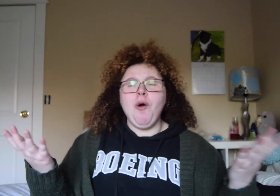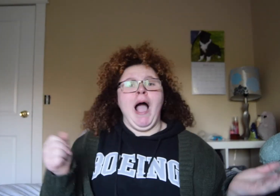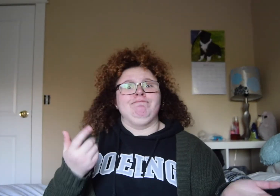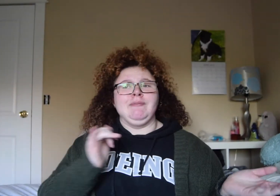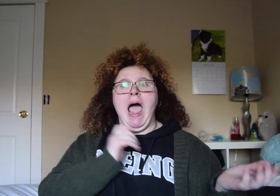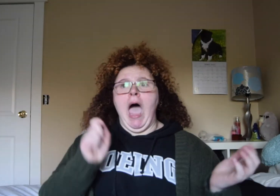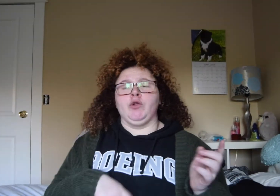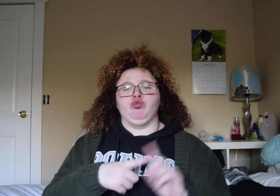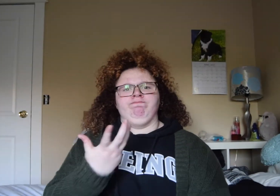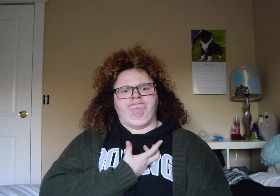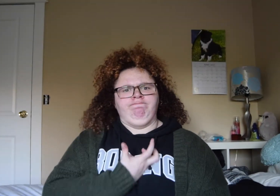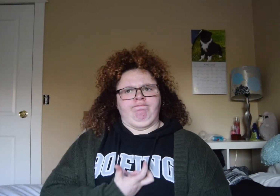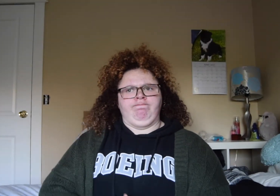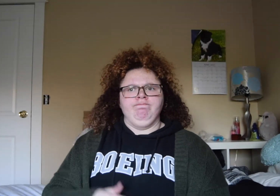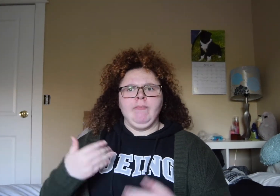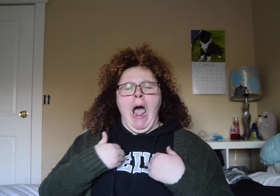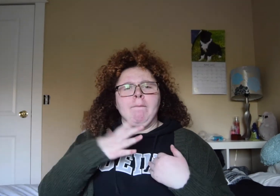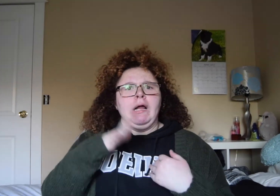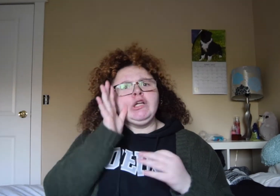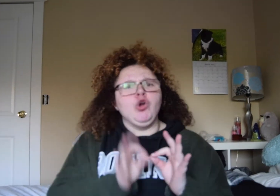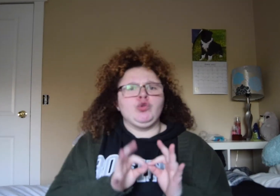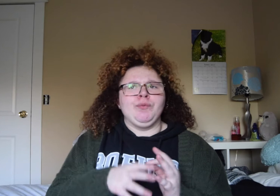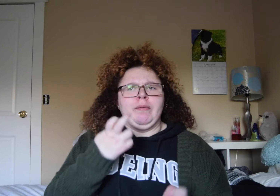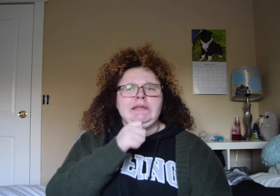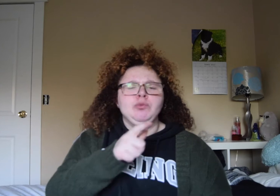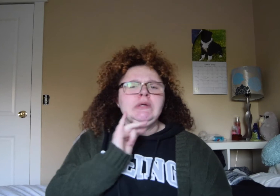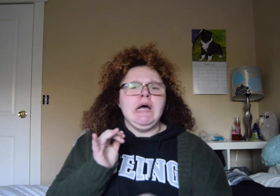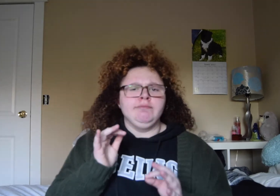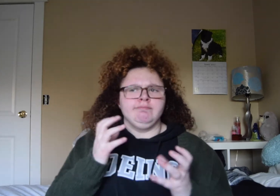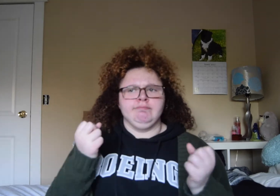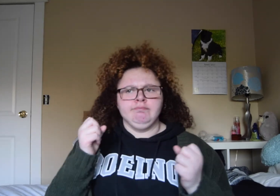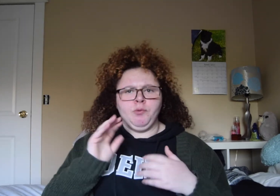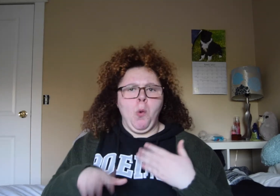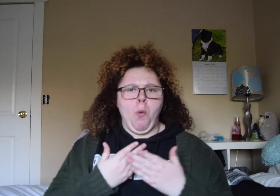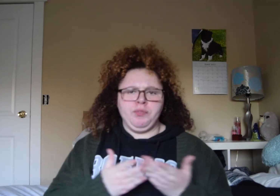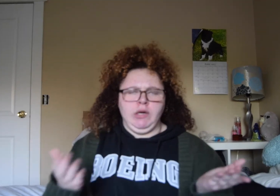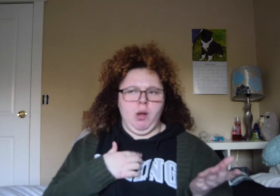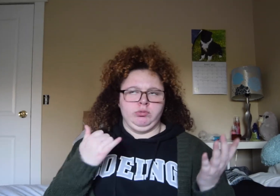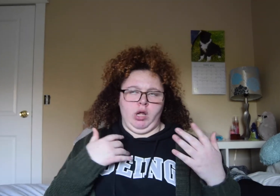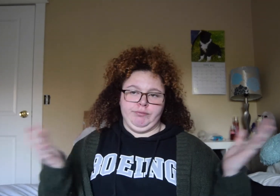So yeah, I had to suck it up and have my dad interpret for me He didn't really interpret the whole thing and I was like whatever